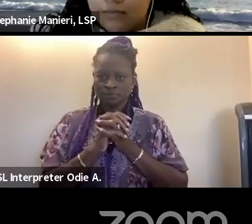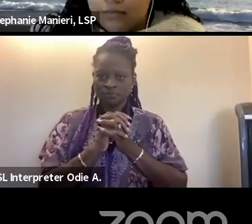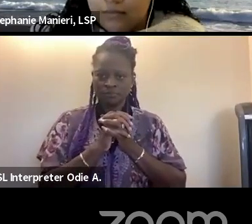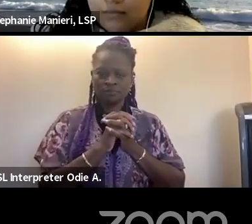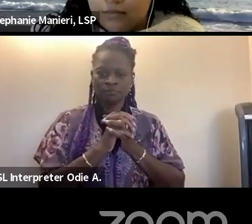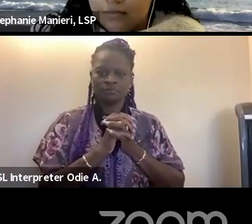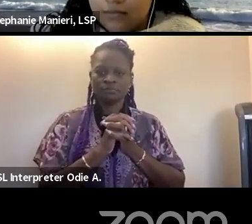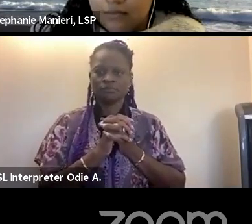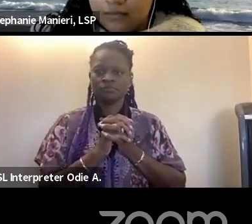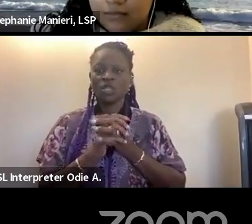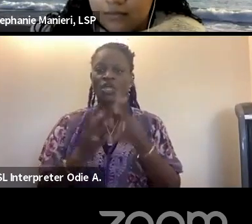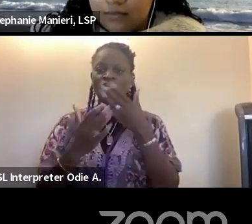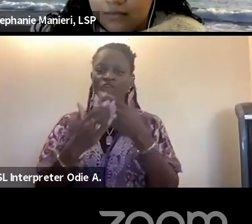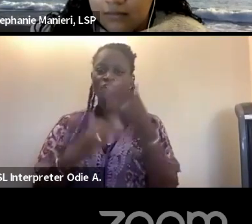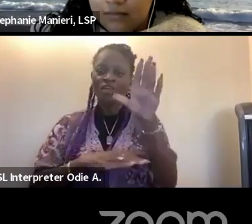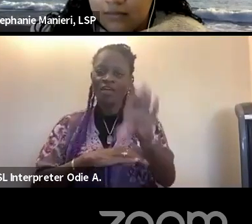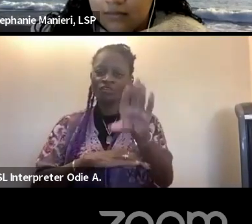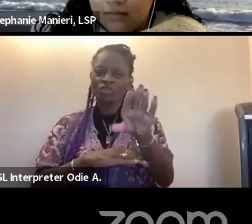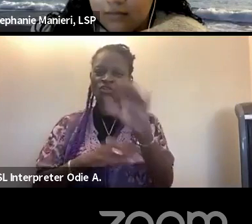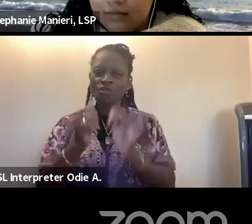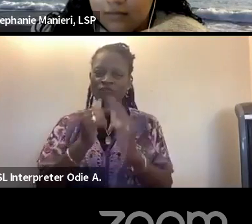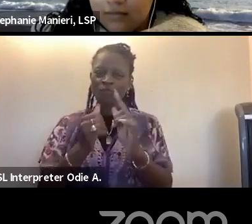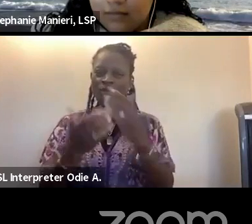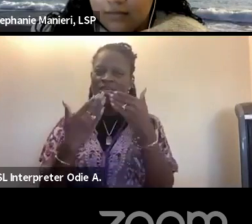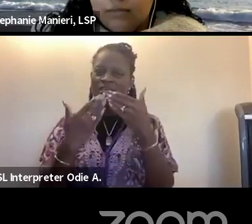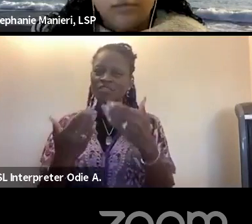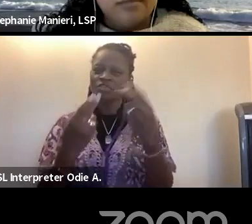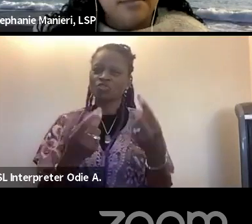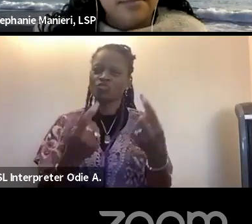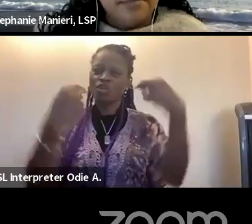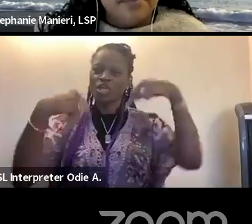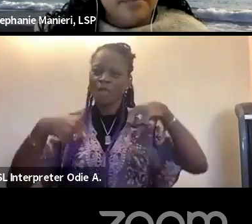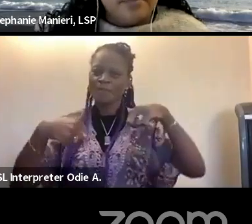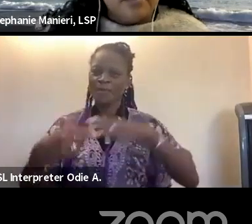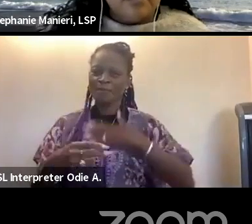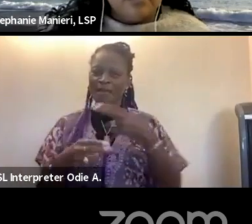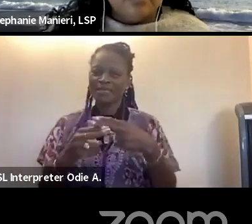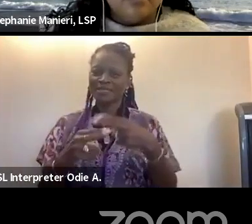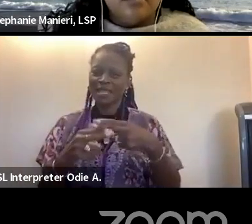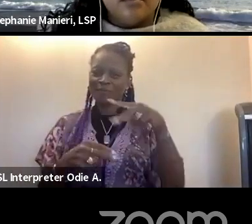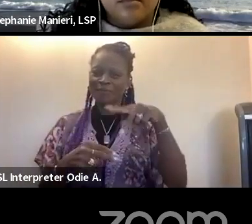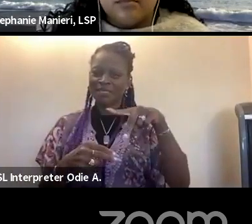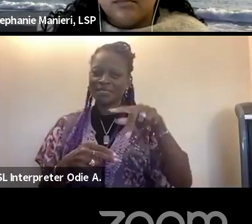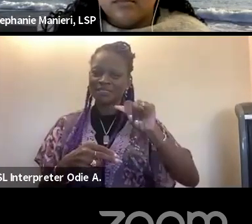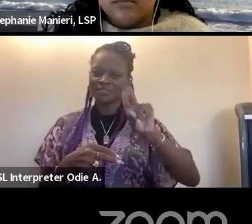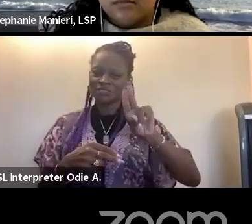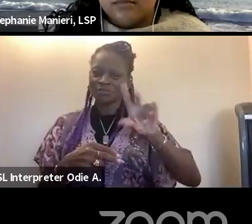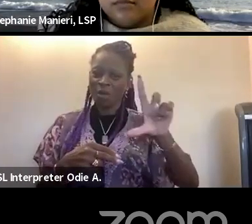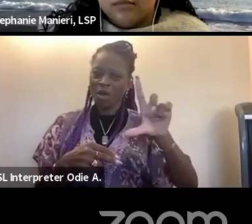Good afternoon. Thank you for joining us today. I'm Paul Delicson, communications manager for Sonoma County,